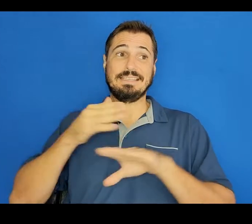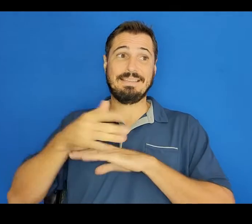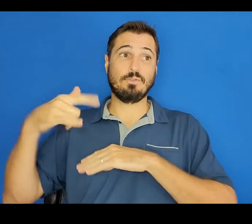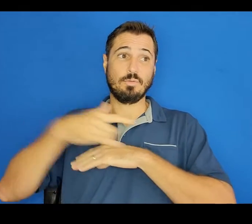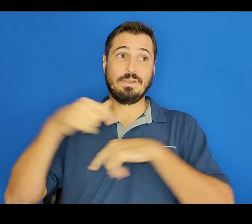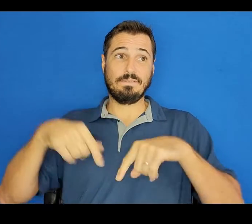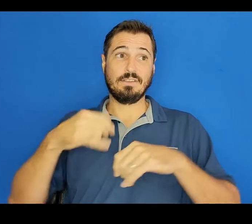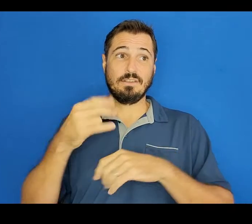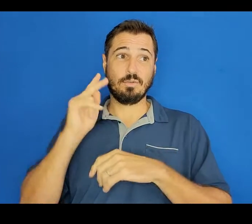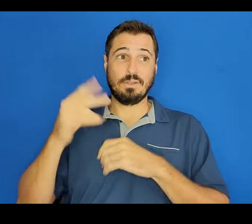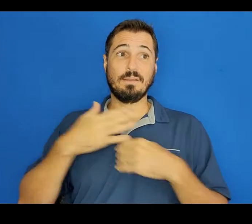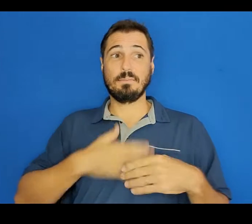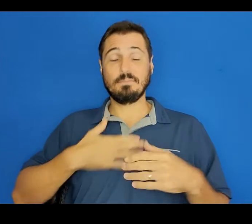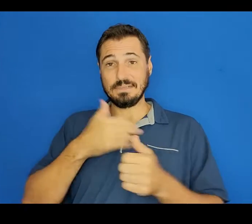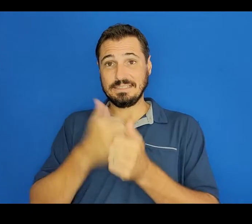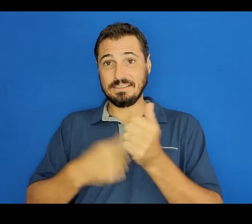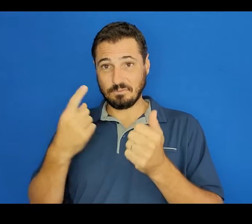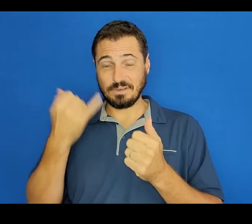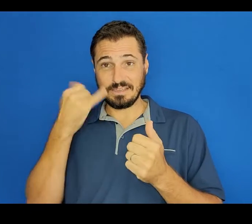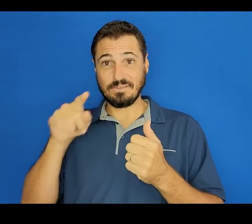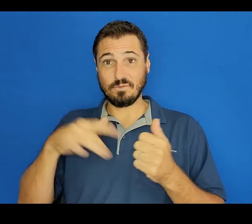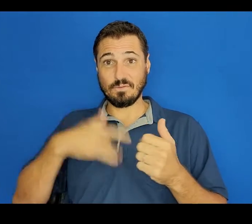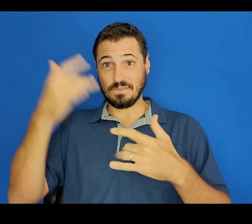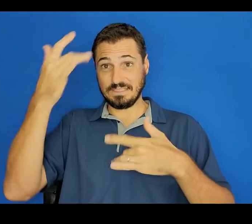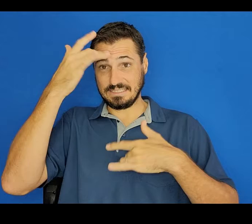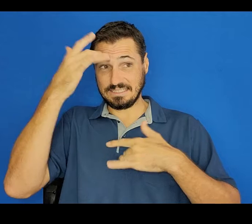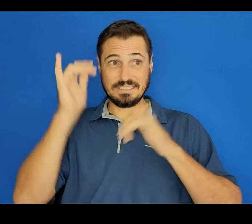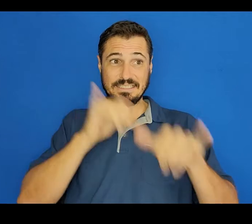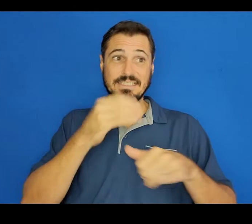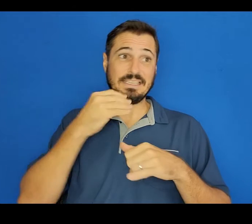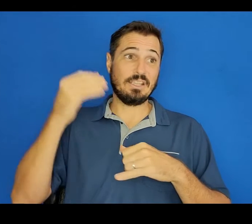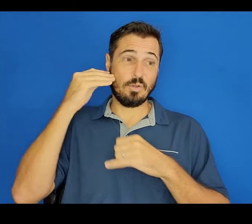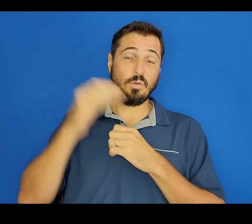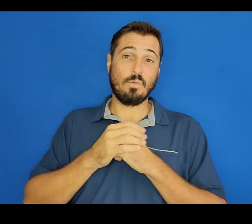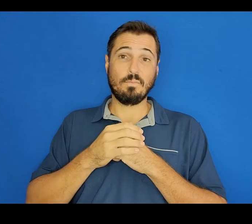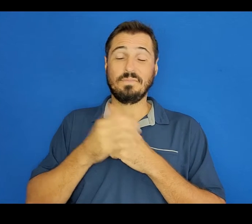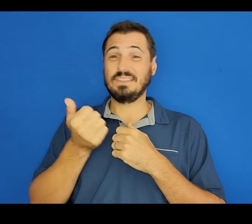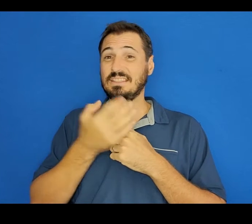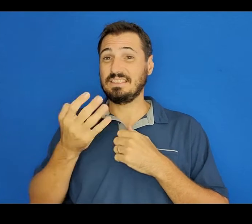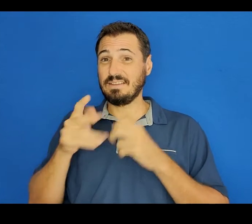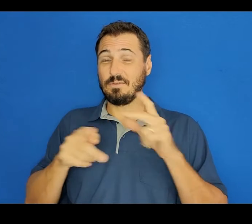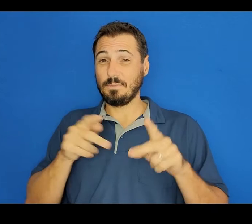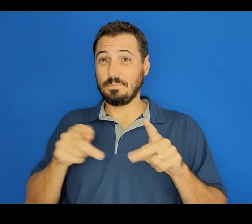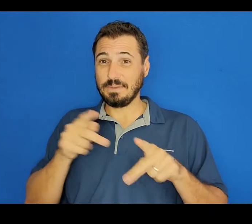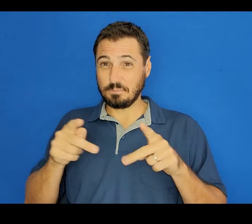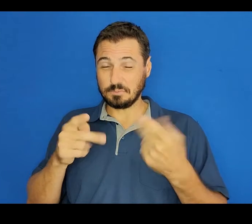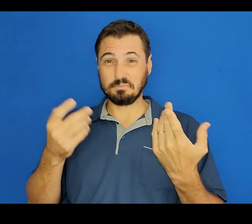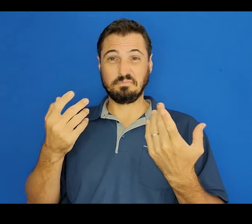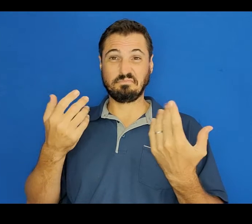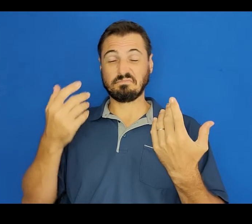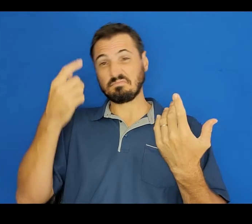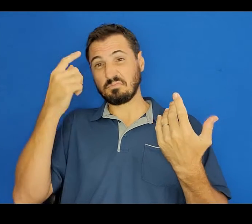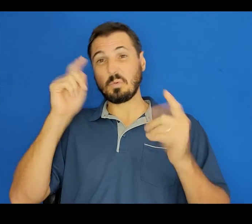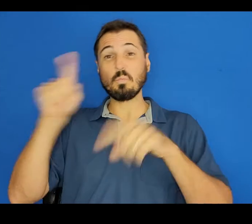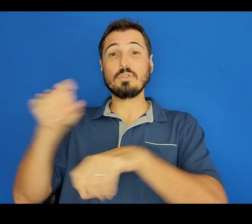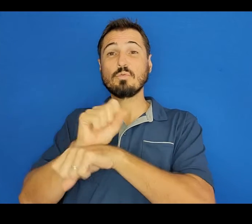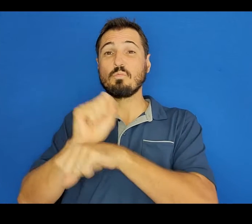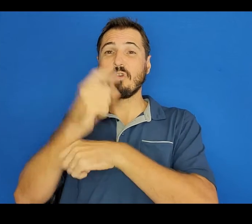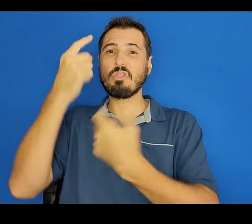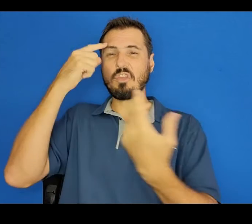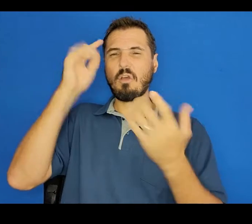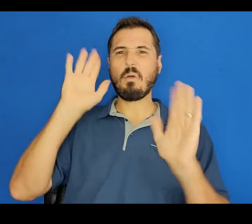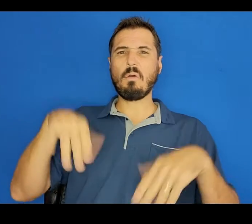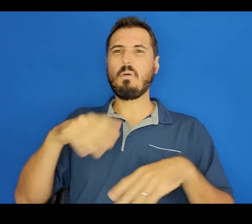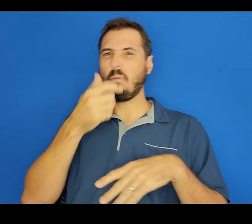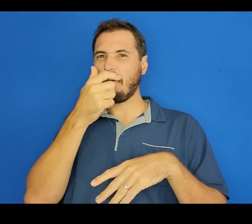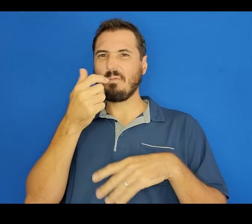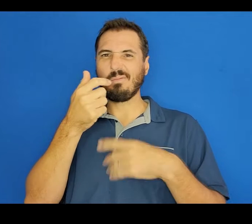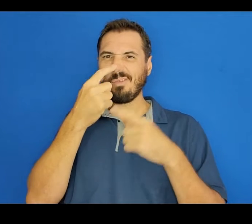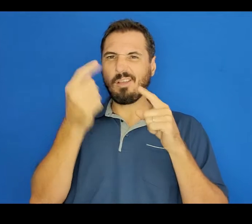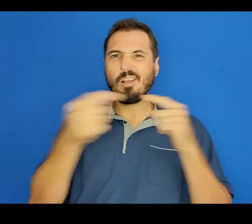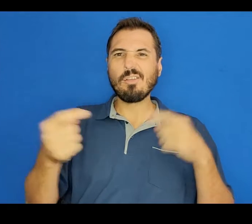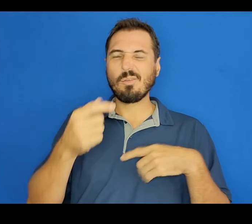Please everyone – if you feel sick, stay home. There are several recent cases where people went to work thinking they have “allergies” or a “cold” and later tested positive for COVID-19